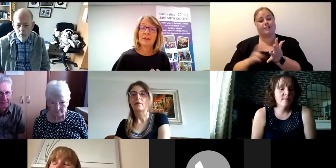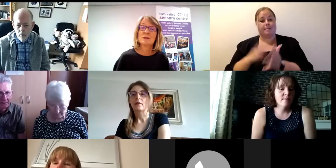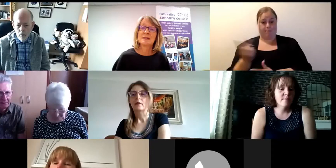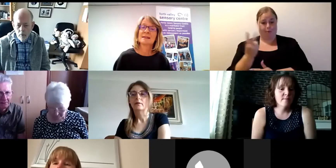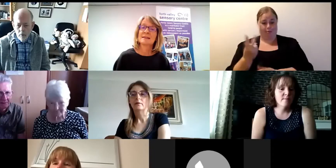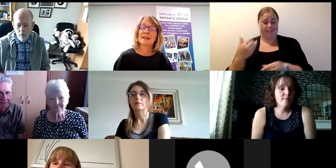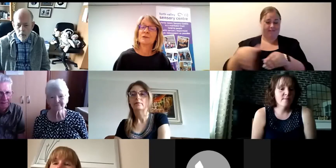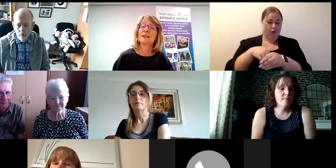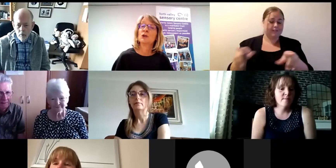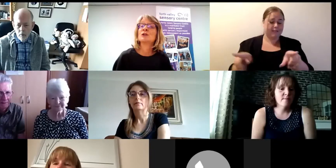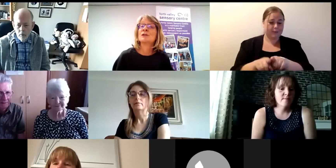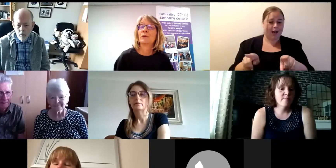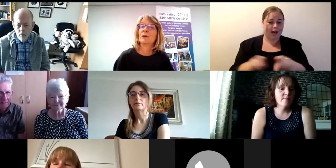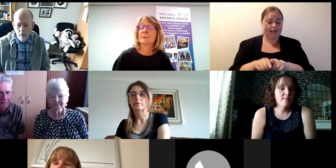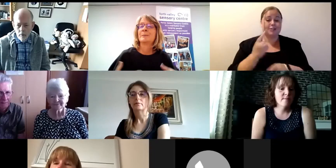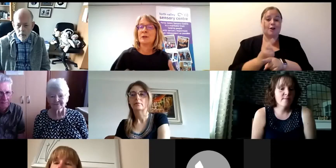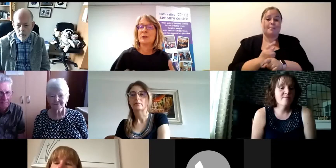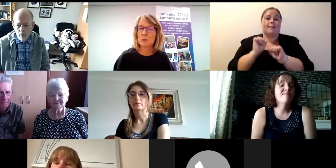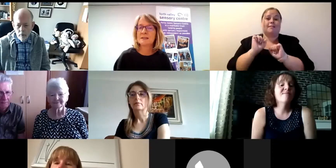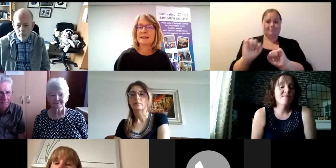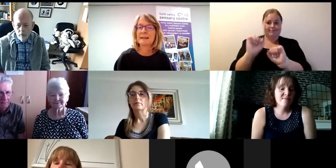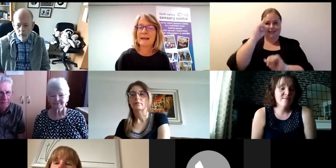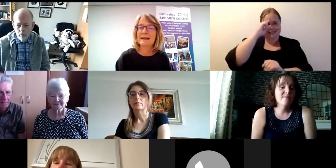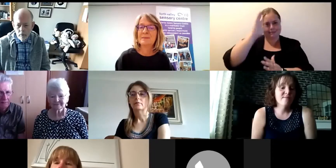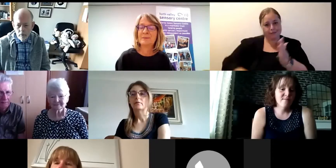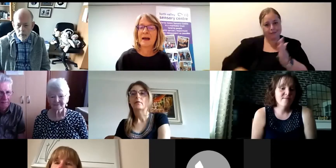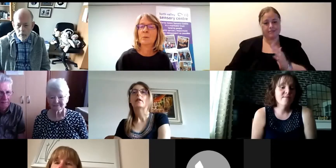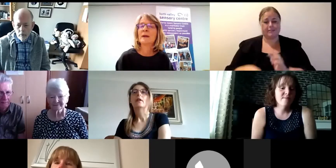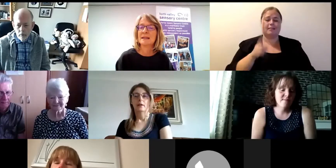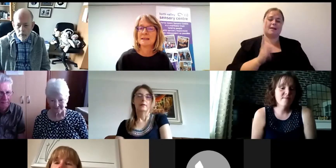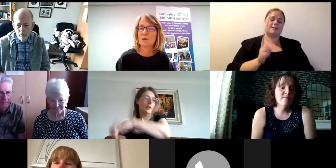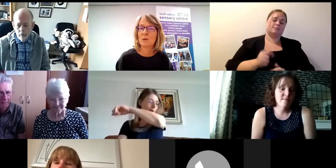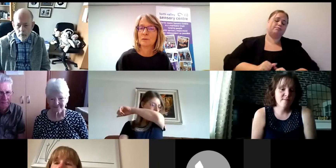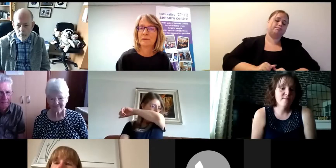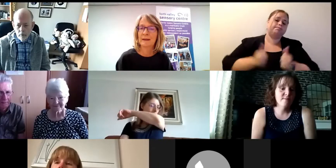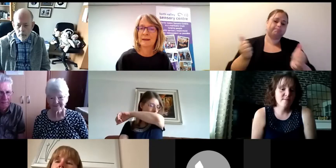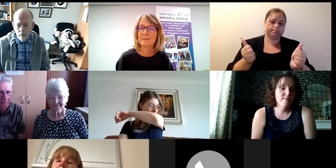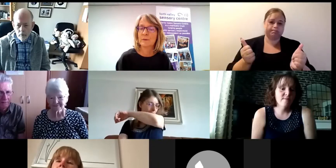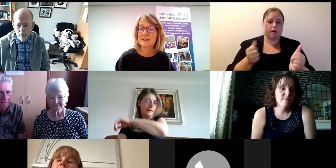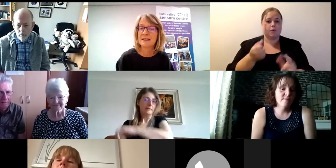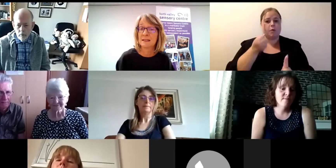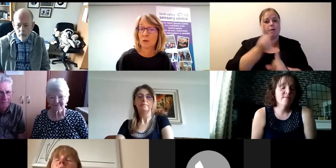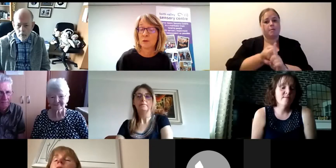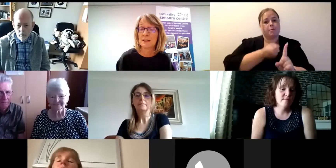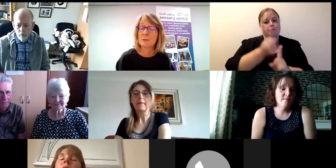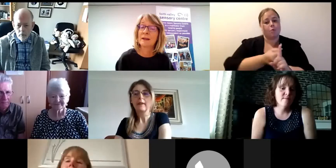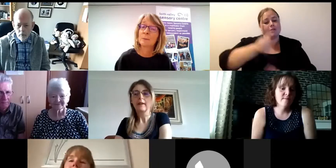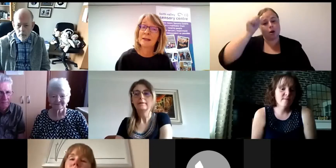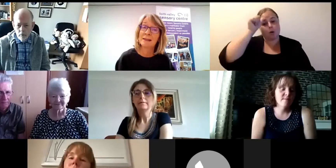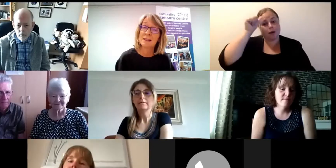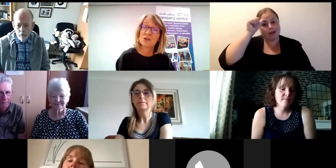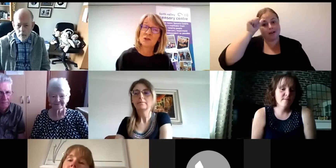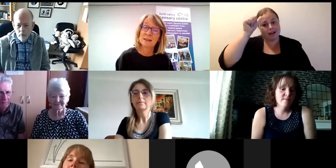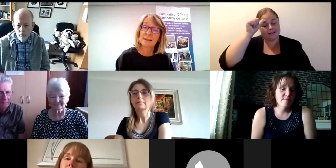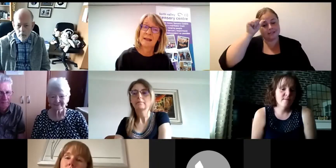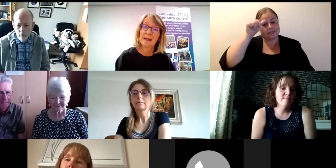Those things are really good for promoting awareness of sensory loss and its used in